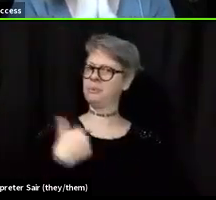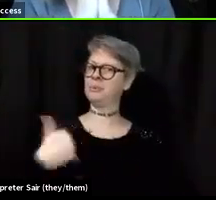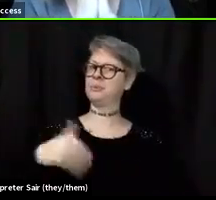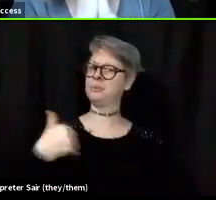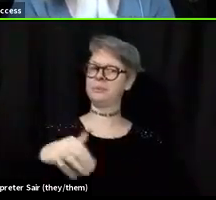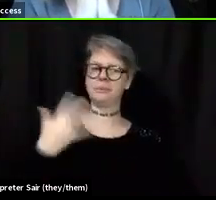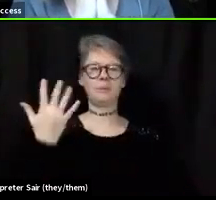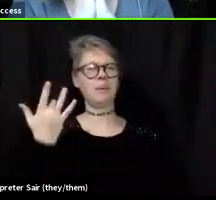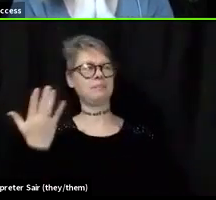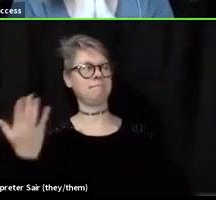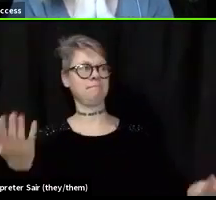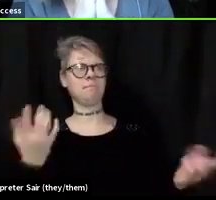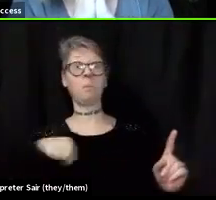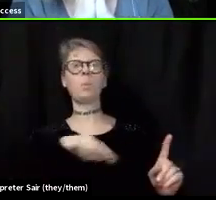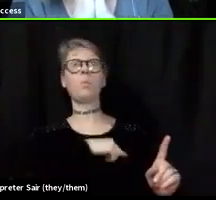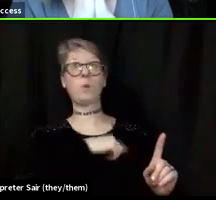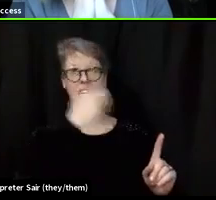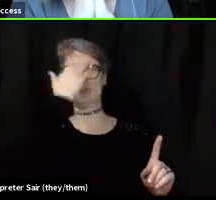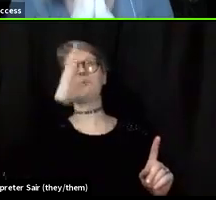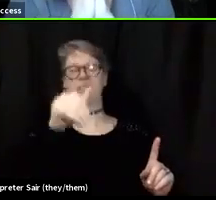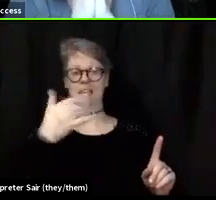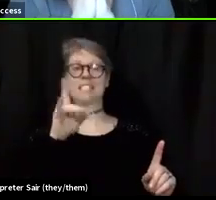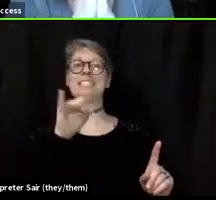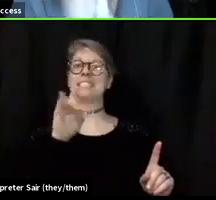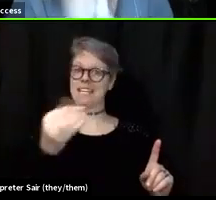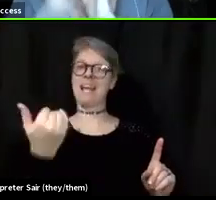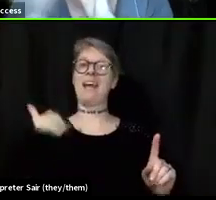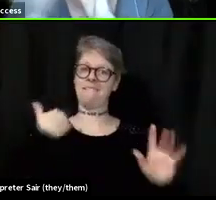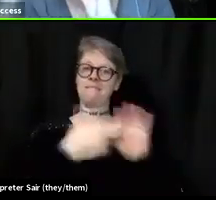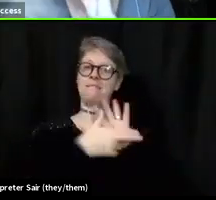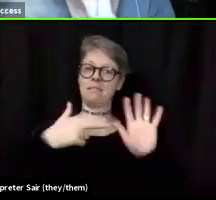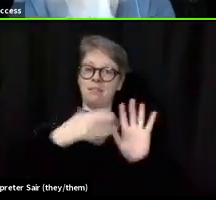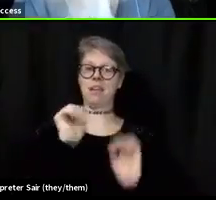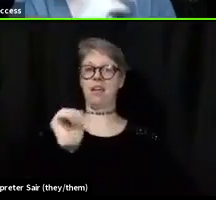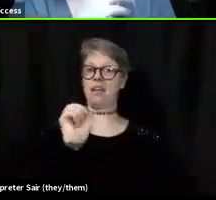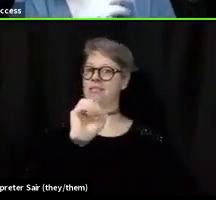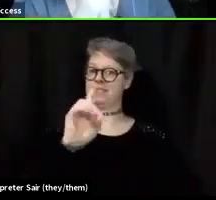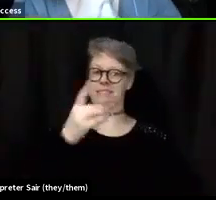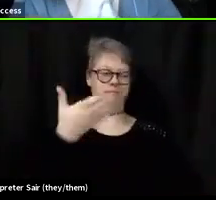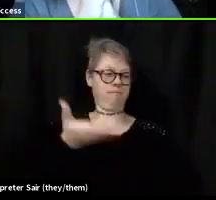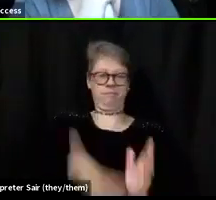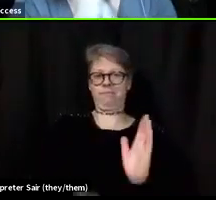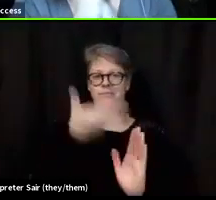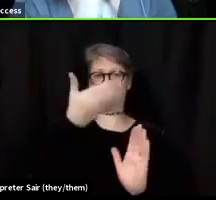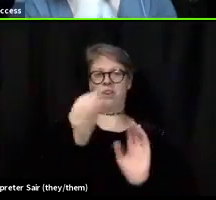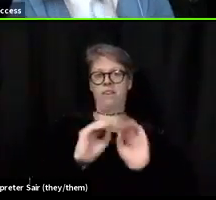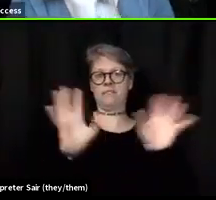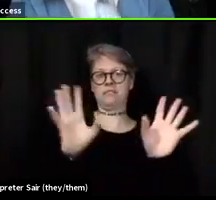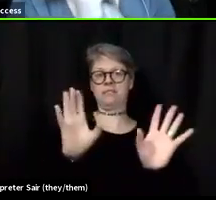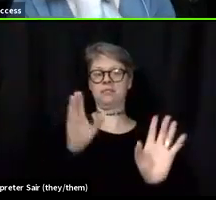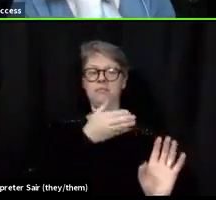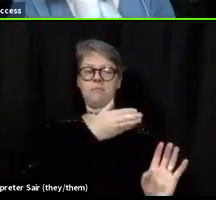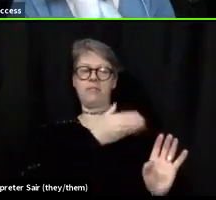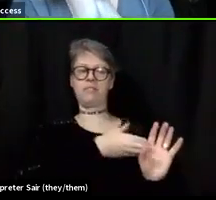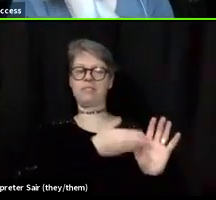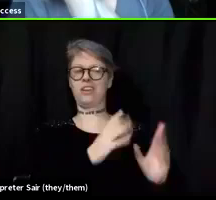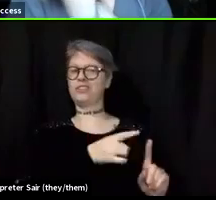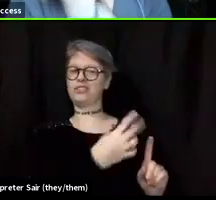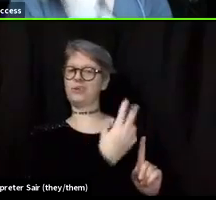And that was very frustrating because that was very frustrating because. se we knew by then, he did se we knew by then, he did come here like now he's checking off all here like now he's checking off